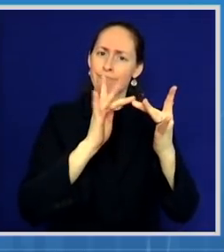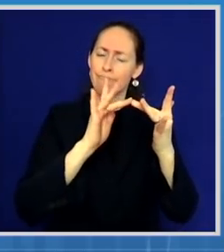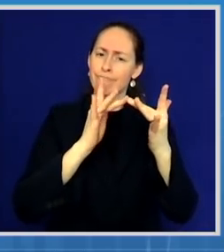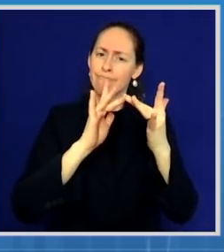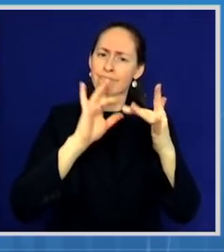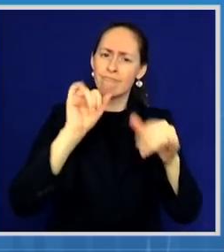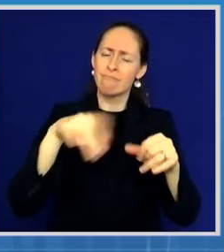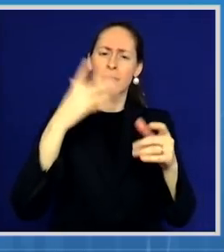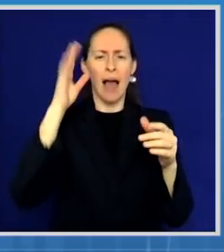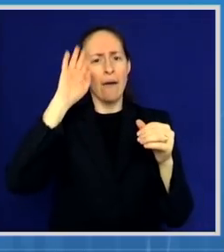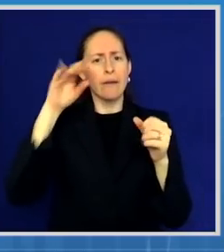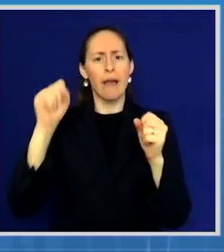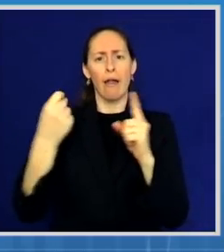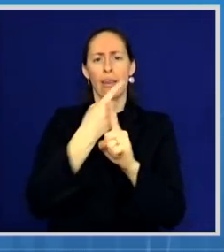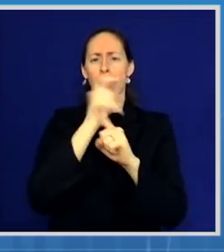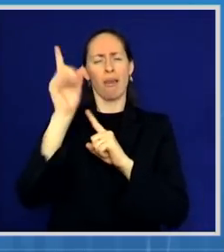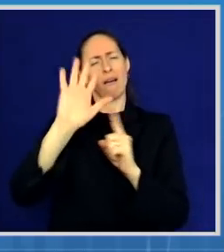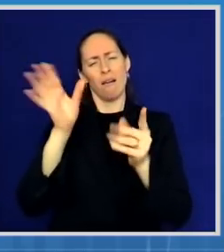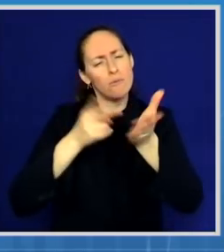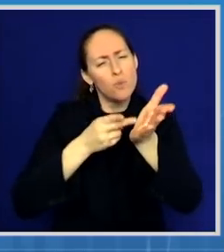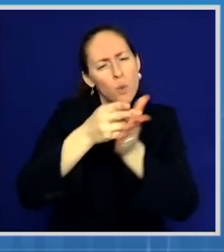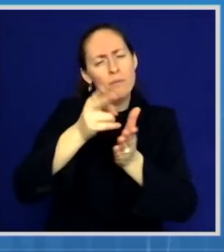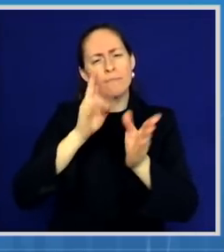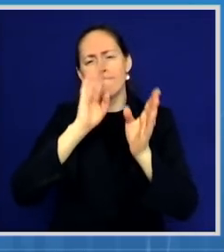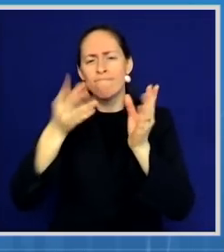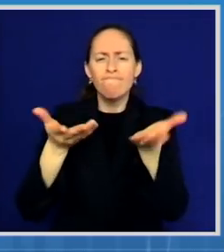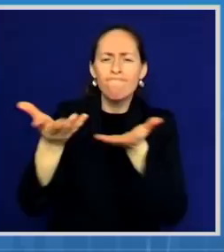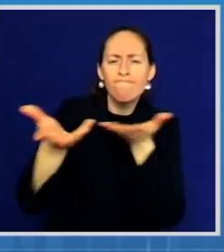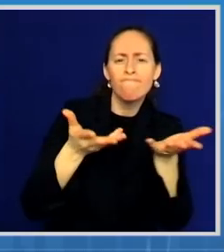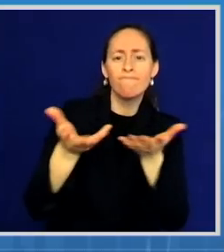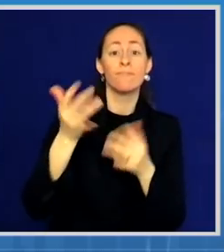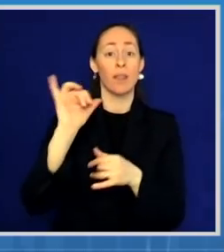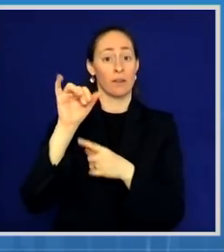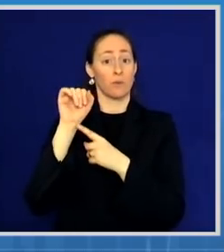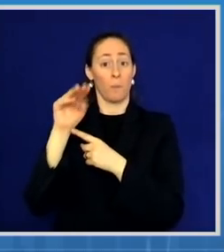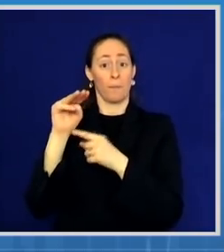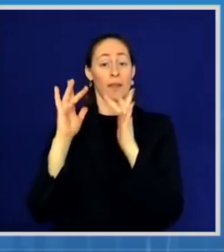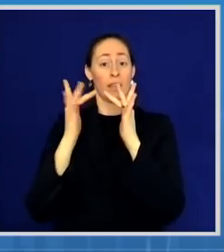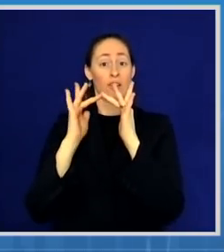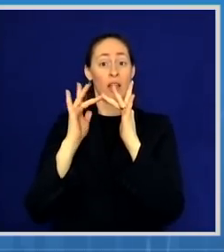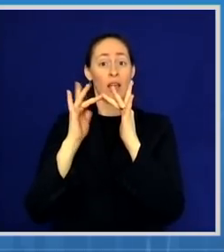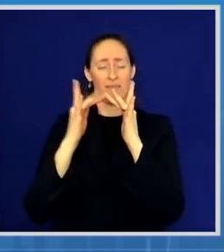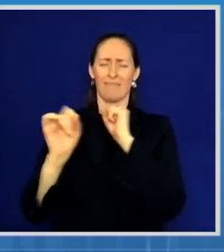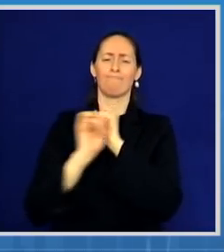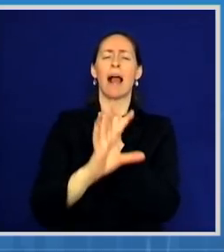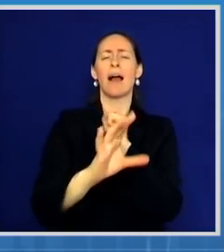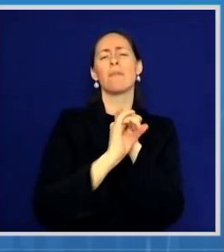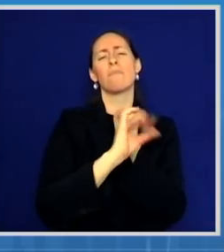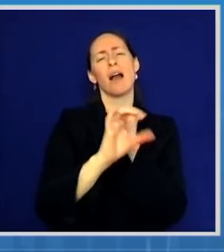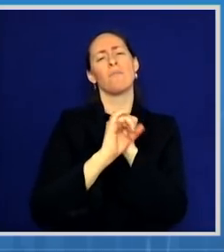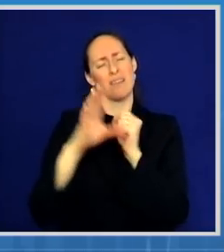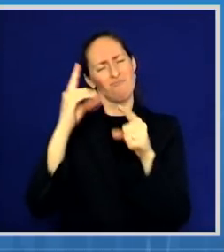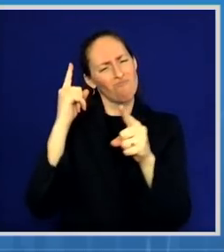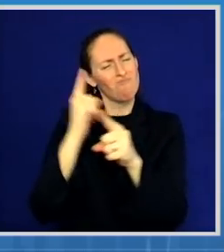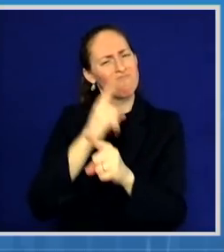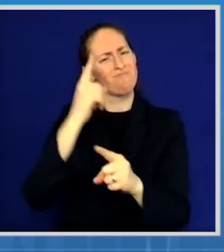It means social media companies taking responsibility for promoting accurate content and removing all blatant misinformation